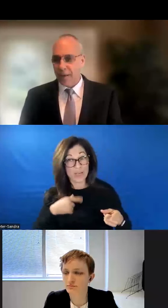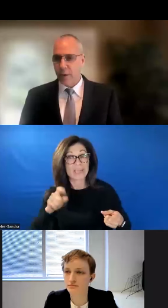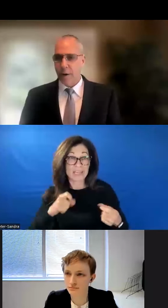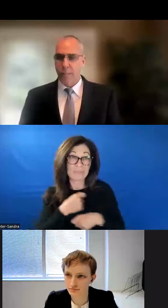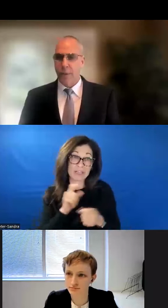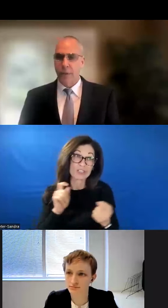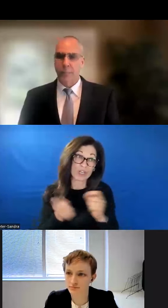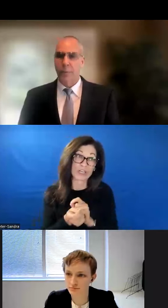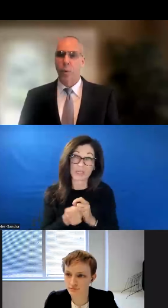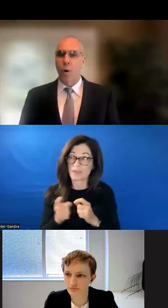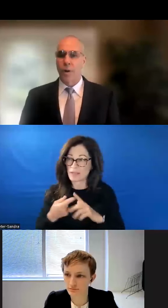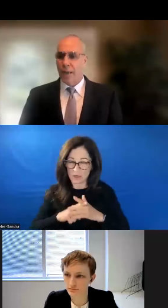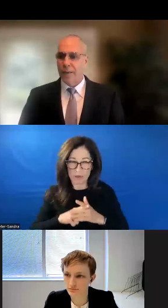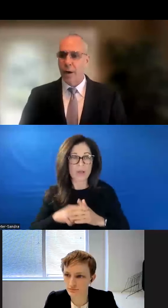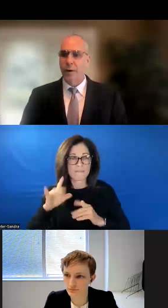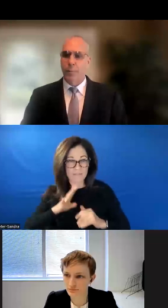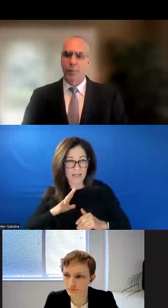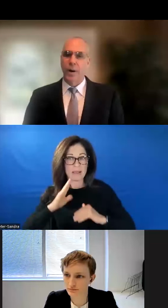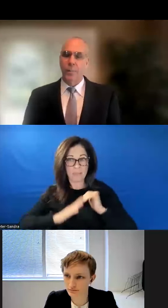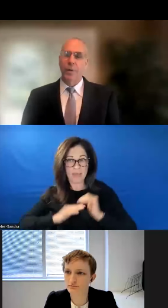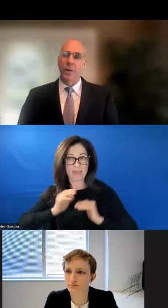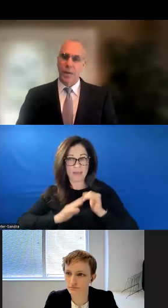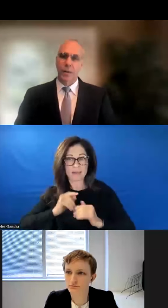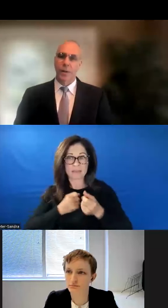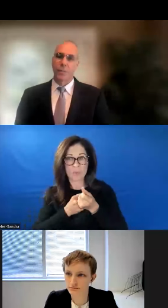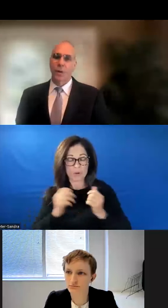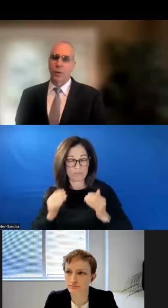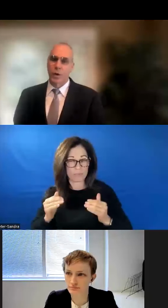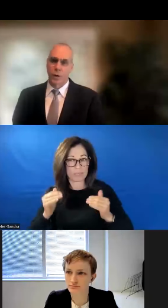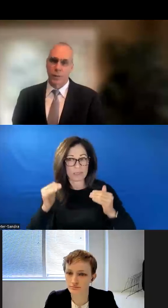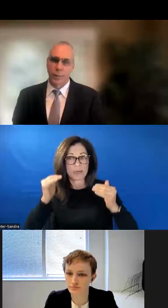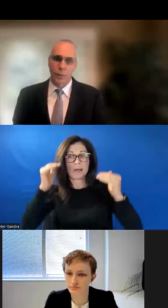THEY BUILD SUPPORT AND MOVE IT UP UNTIL THE ADMINISTRATIONS OF